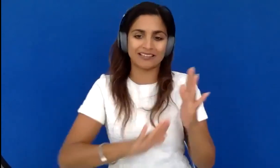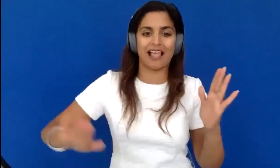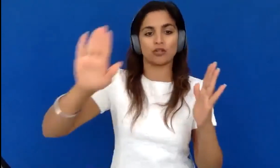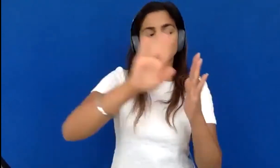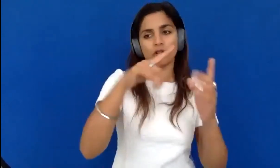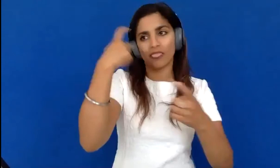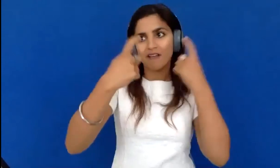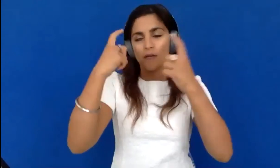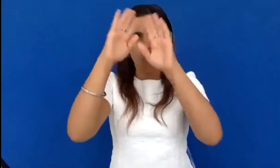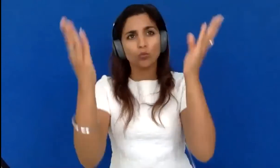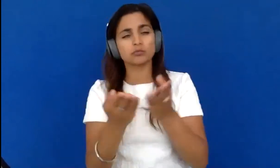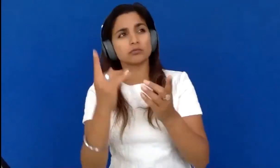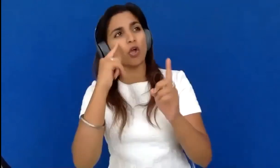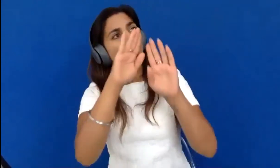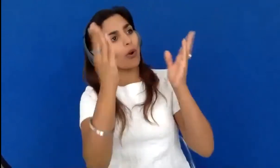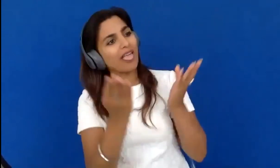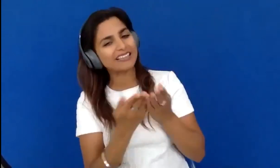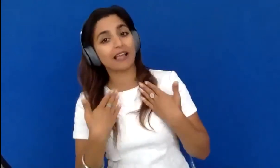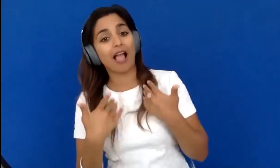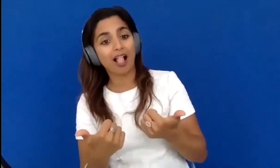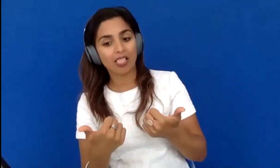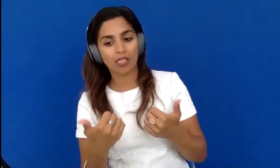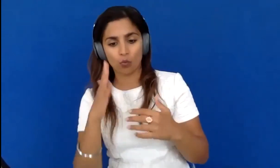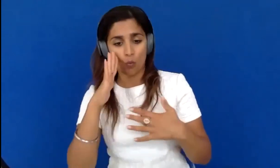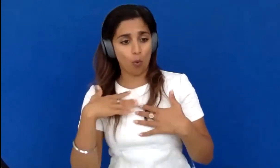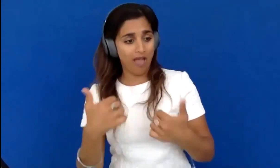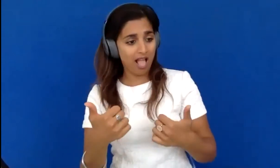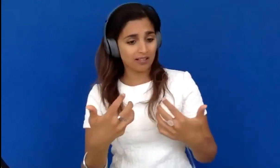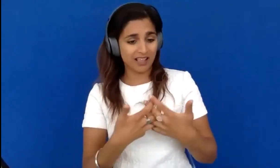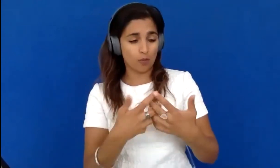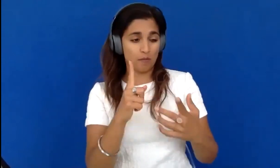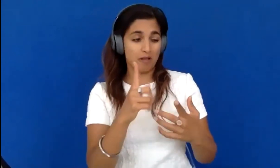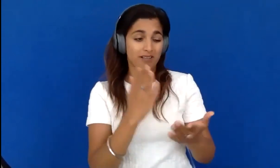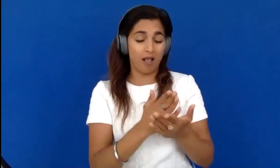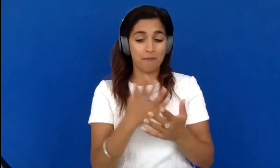say holistic health and wellness in a medically racist healthcare system Jia